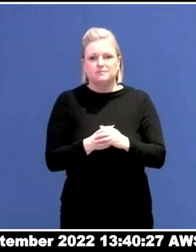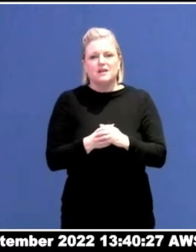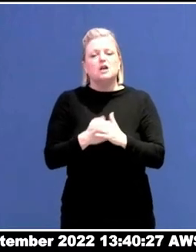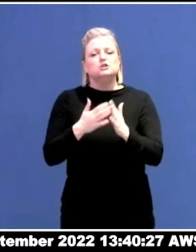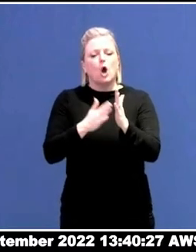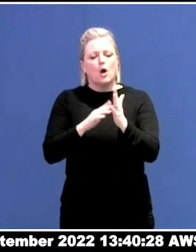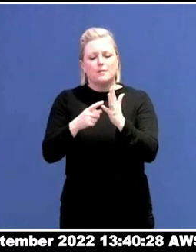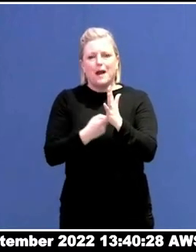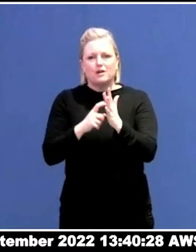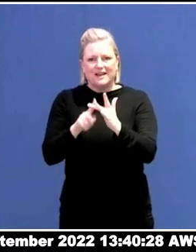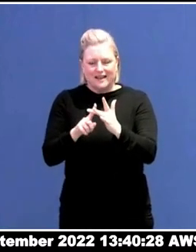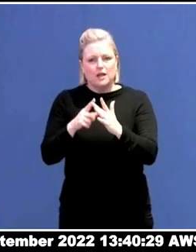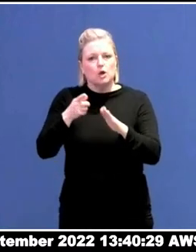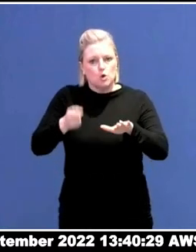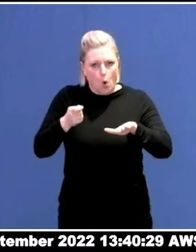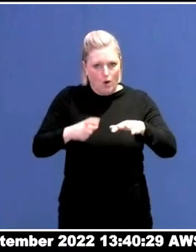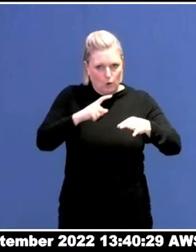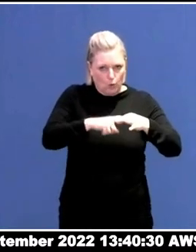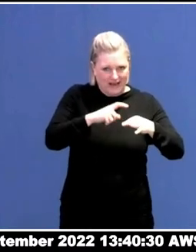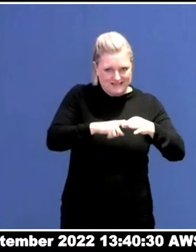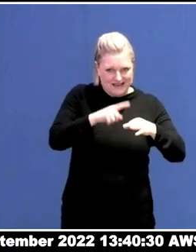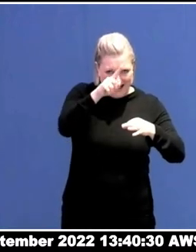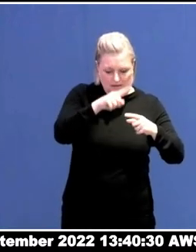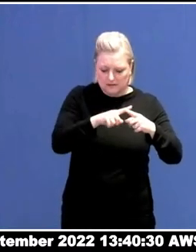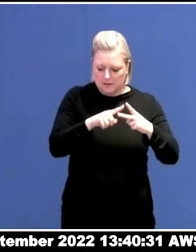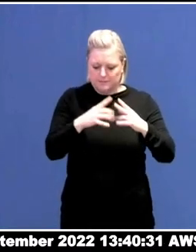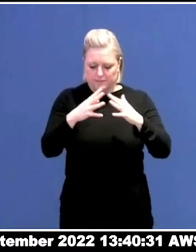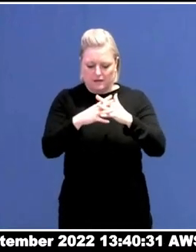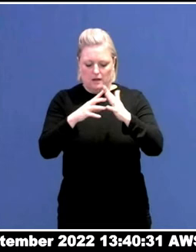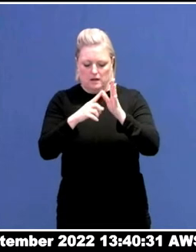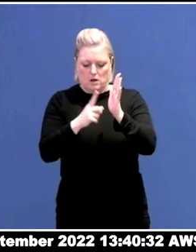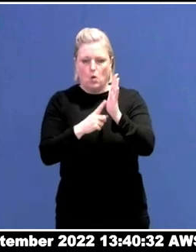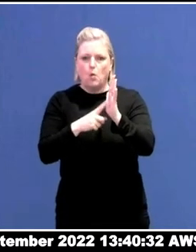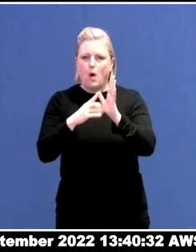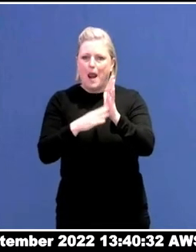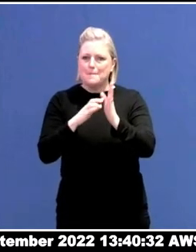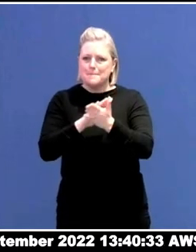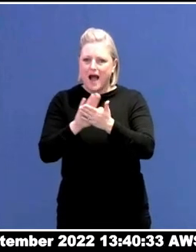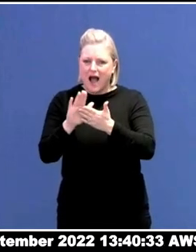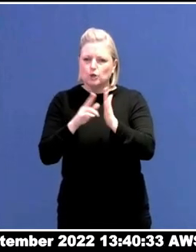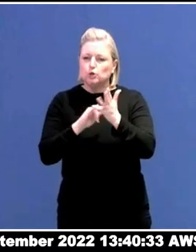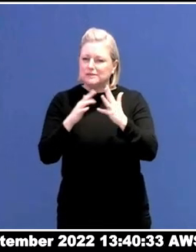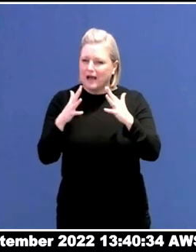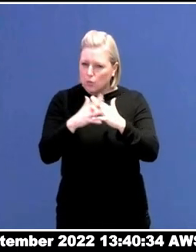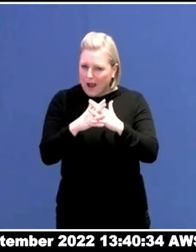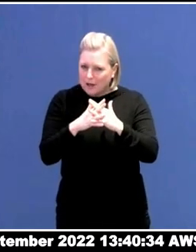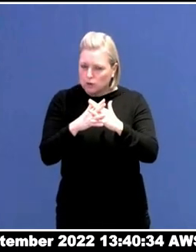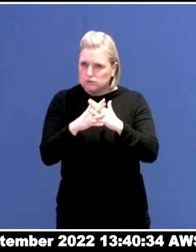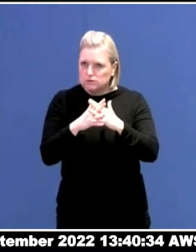Queensland and the Walama List in New South Wales are an effective means of diverting